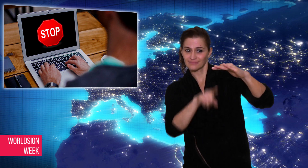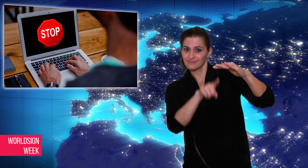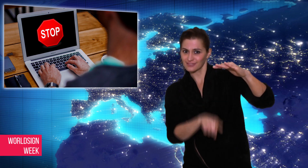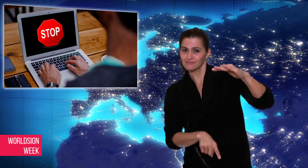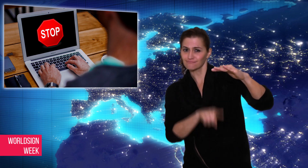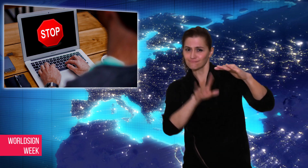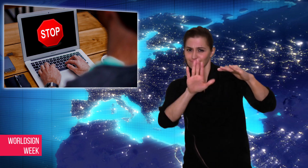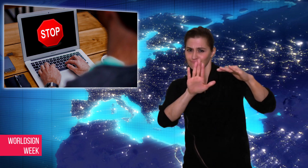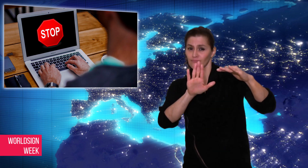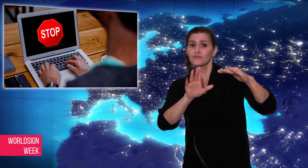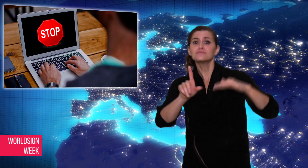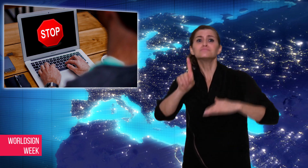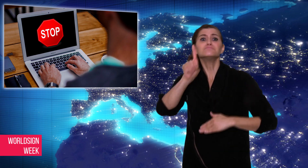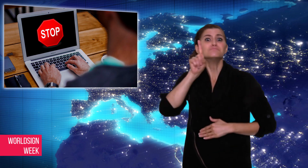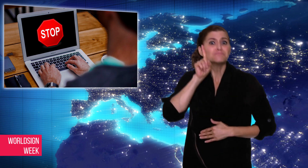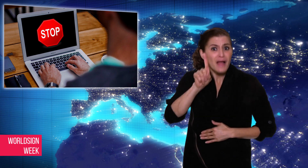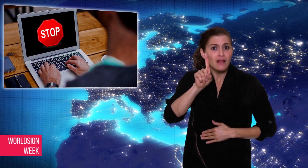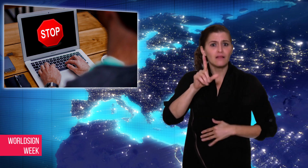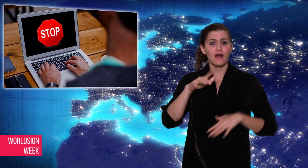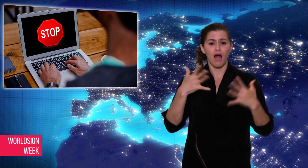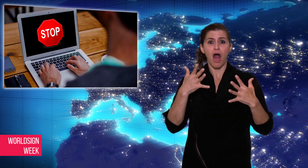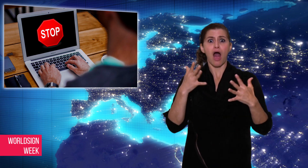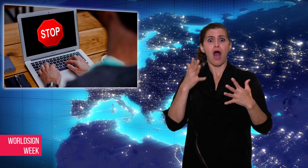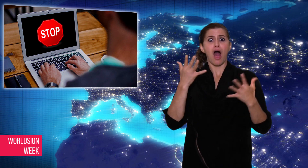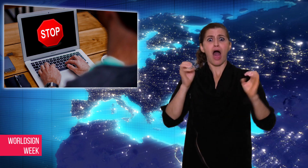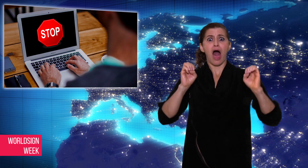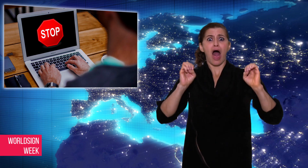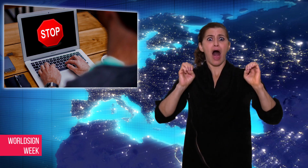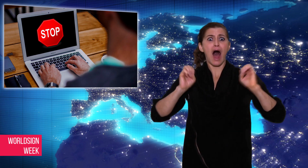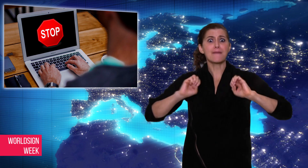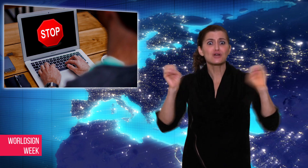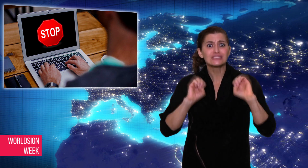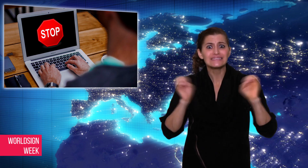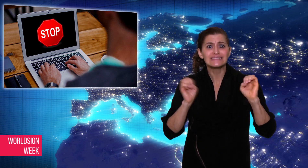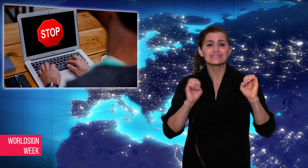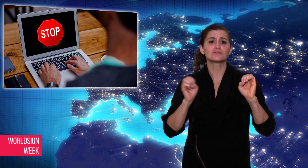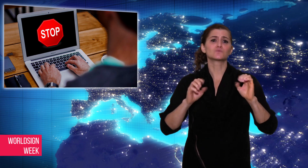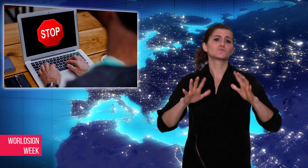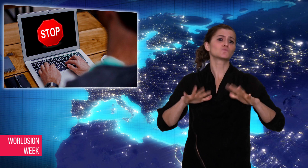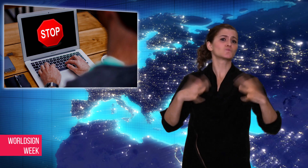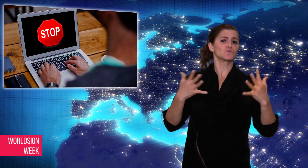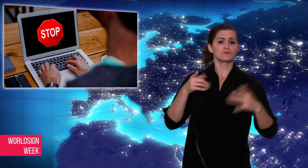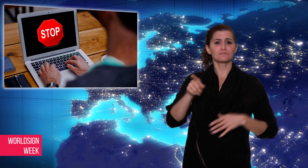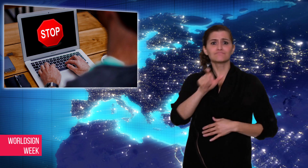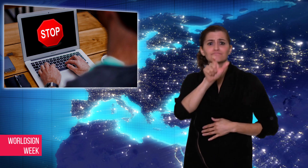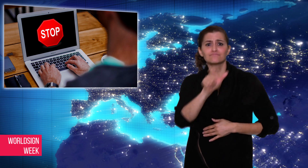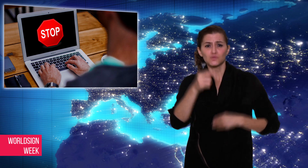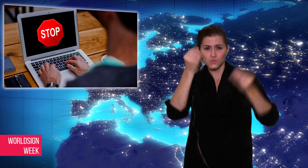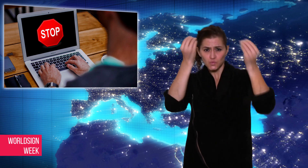the age of 15, with exceptions for